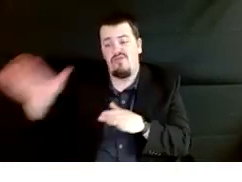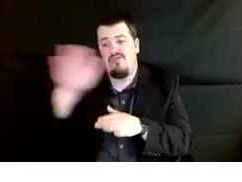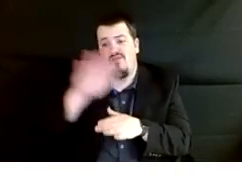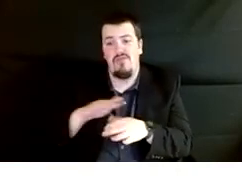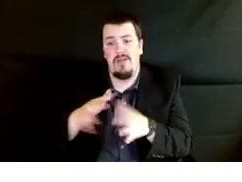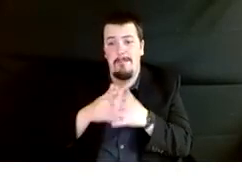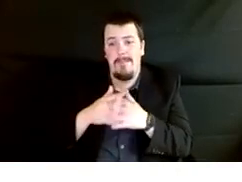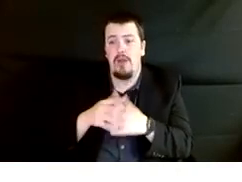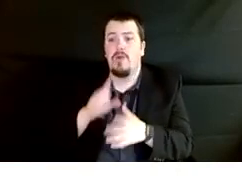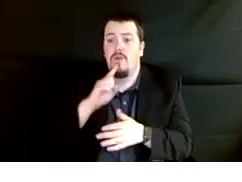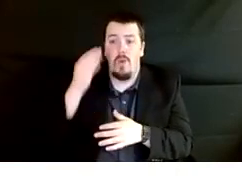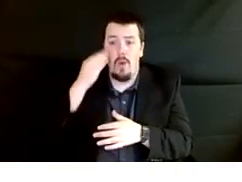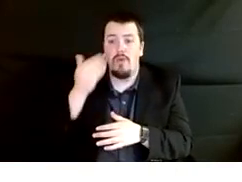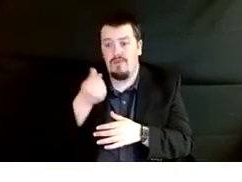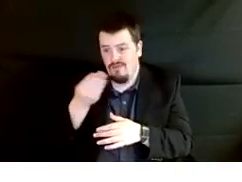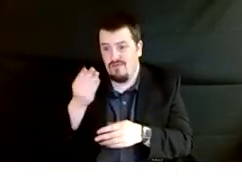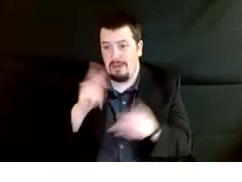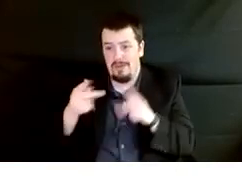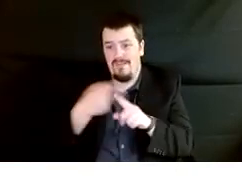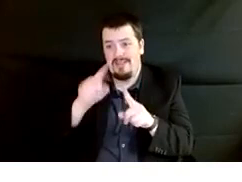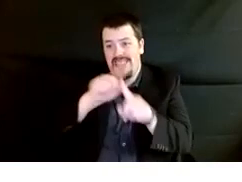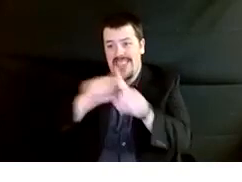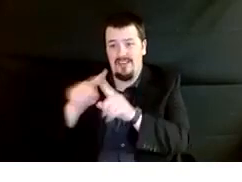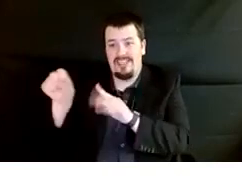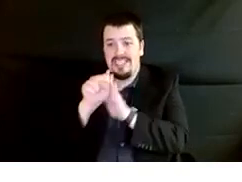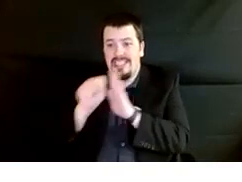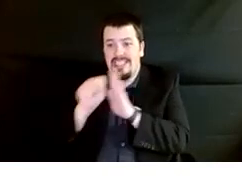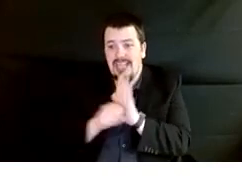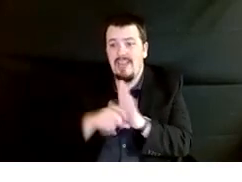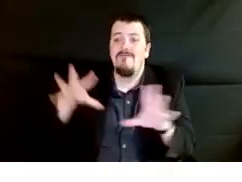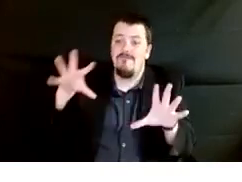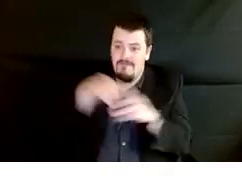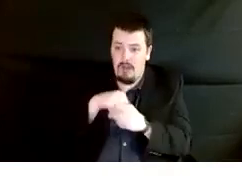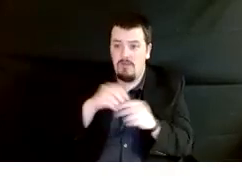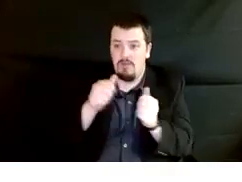have a number of people from different states that have been participating in this session today, so